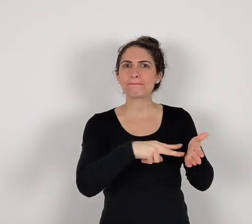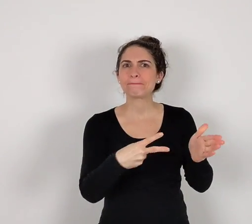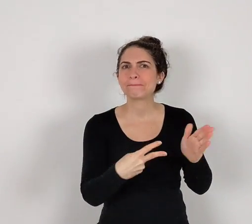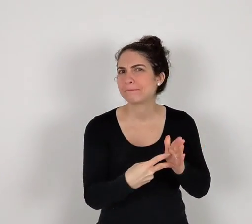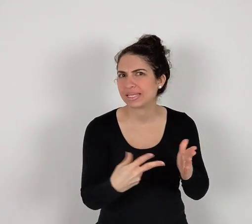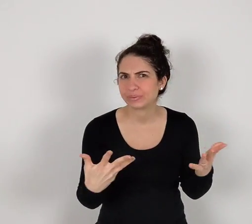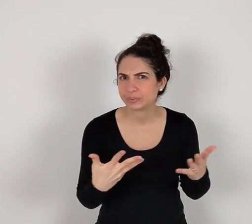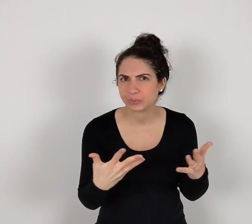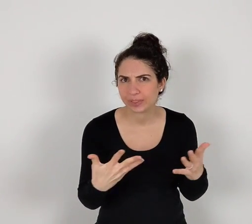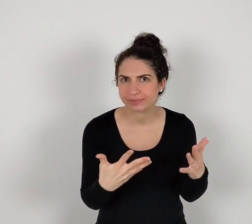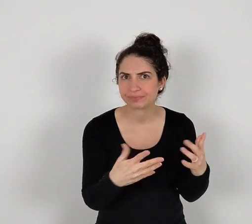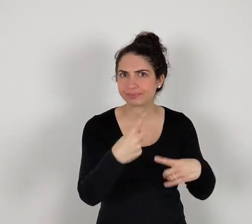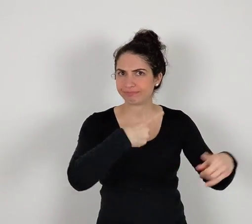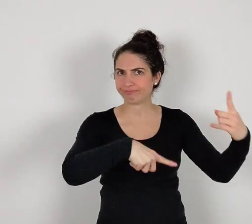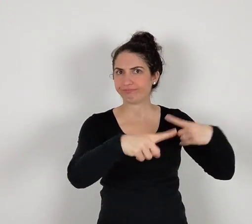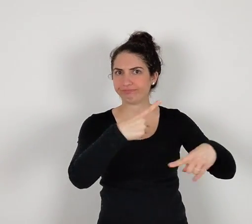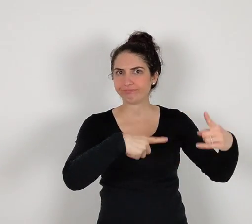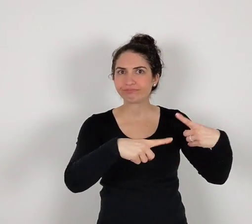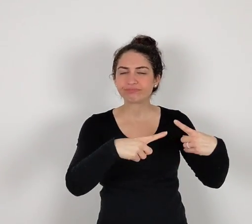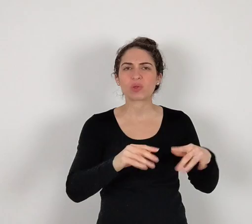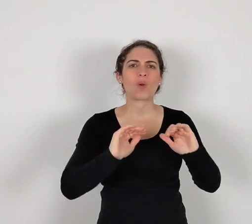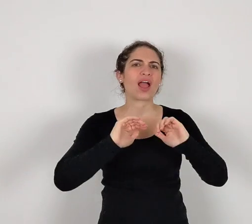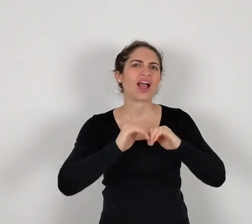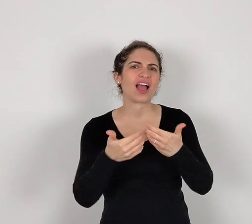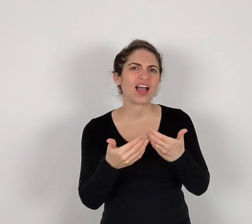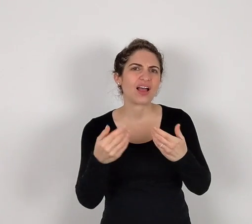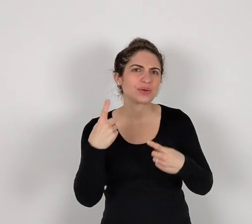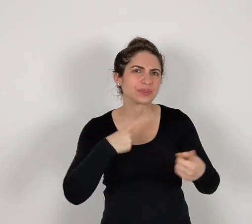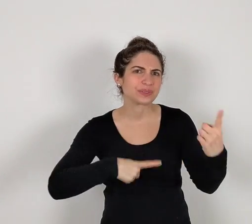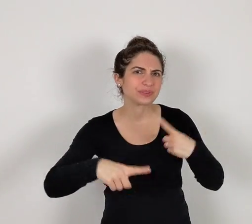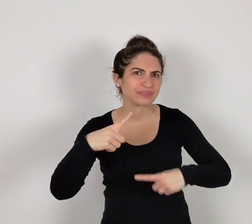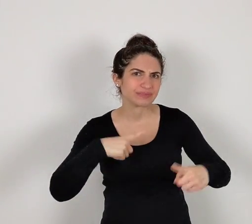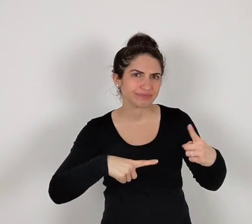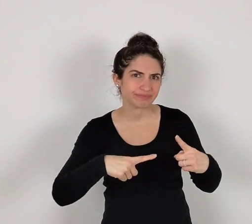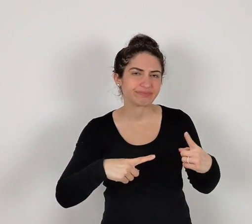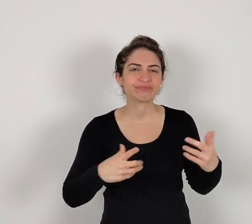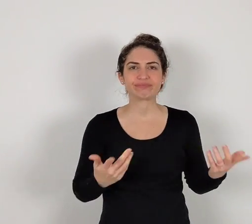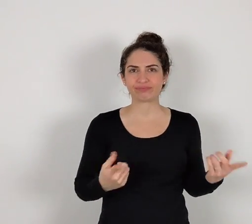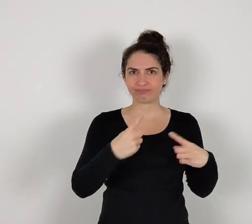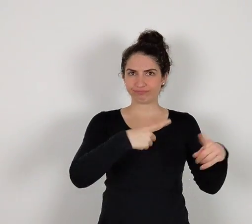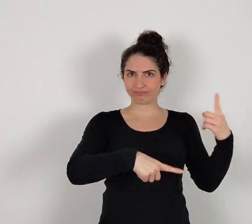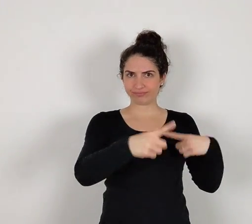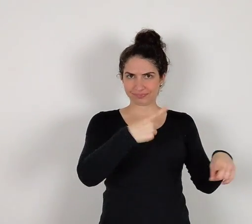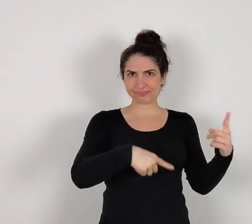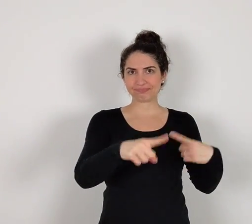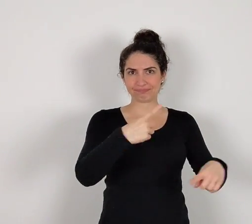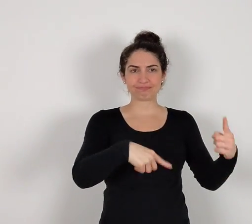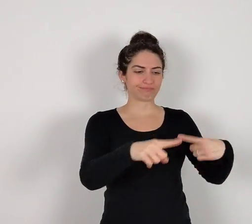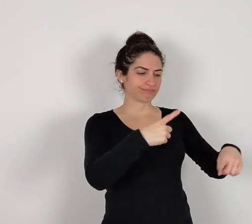"What does that sign mean", SIGN, or "How do you sign something", SIGN.